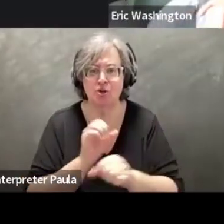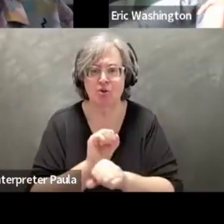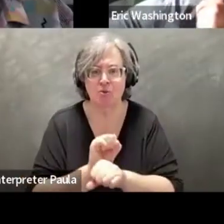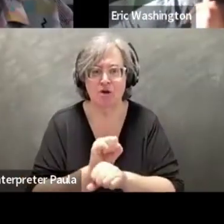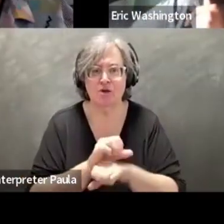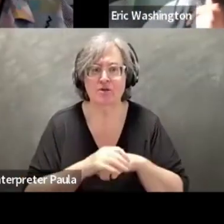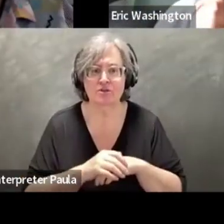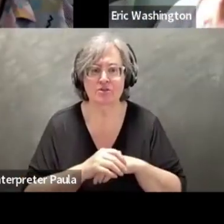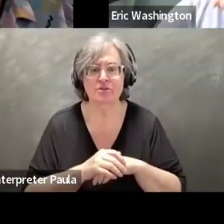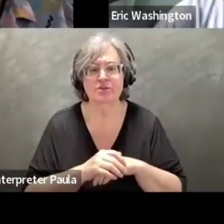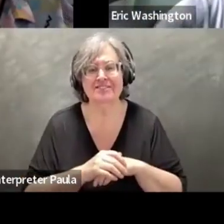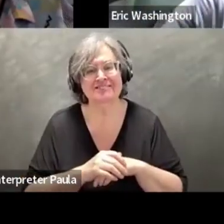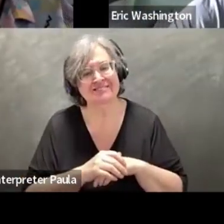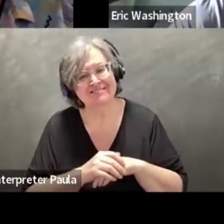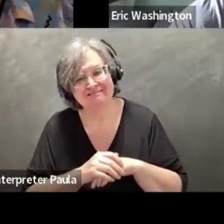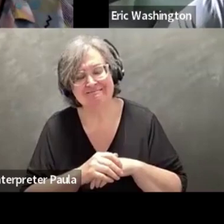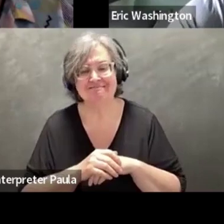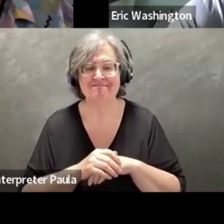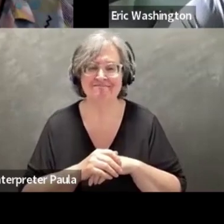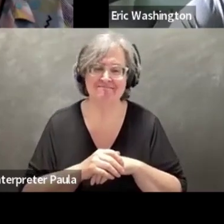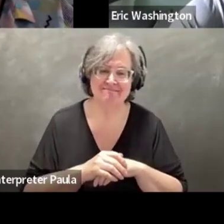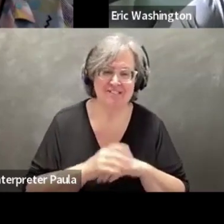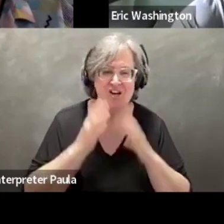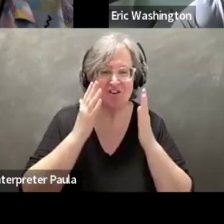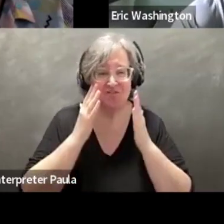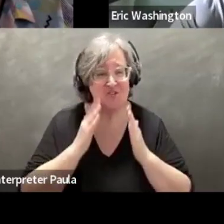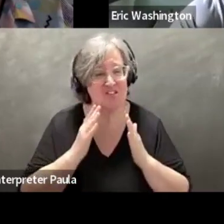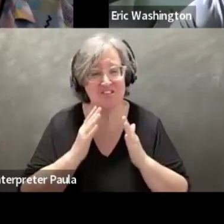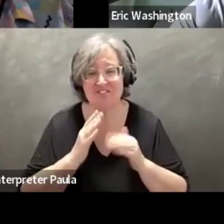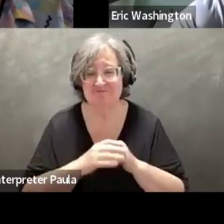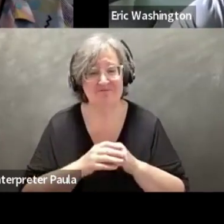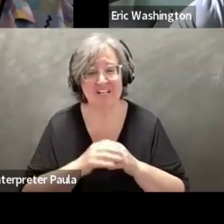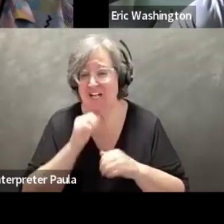fortunately, not everyone is willing to teach, but some folks